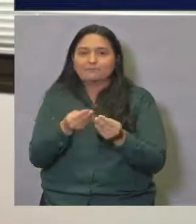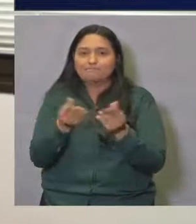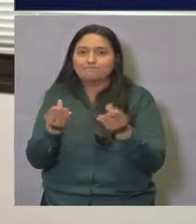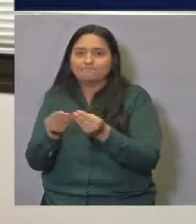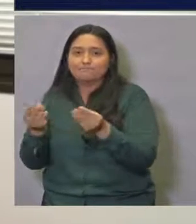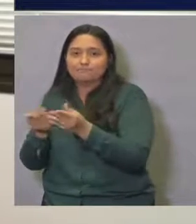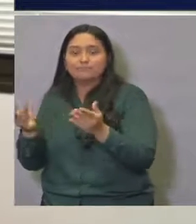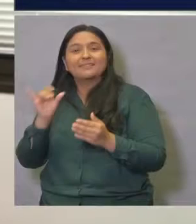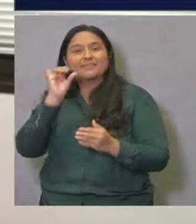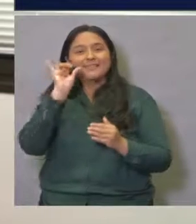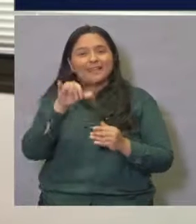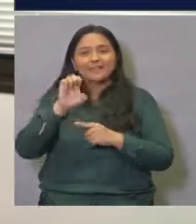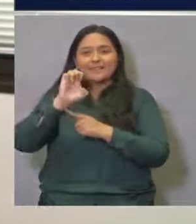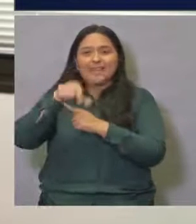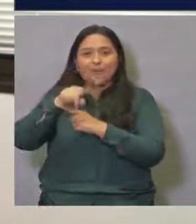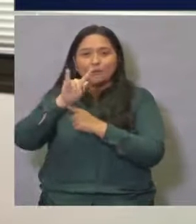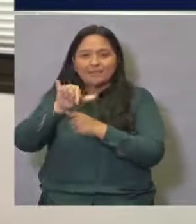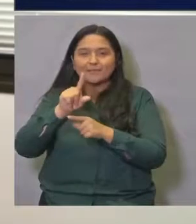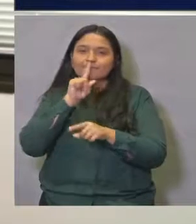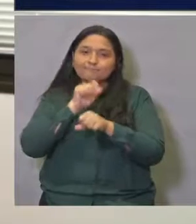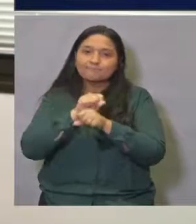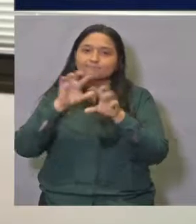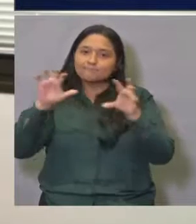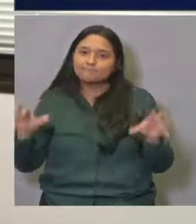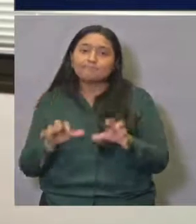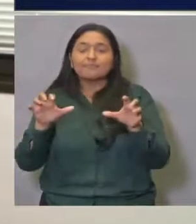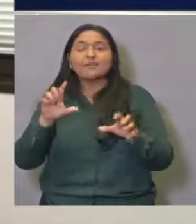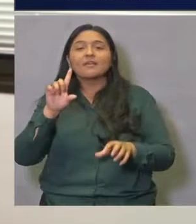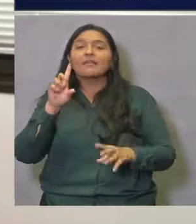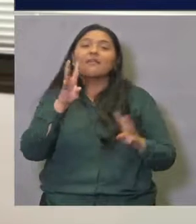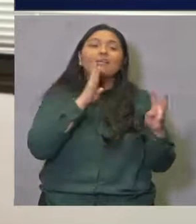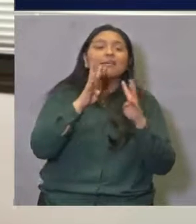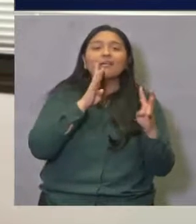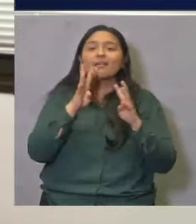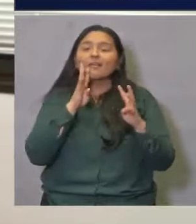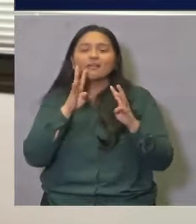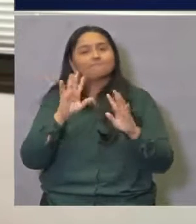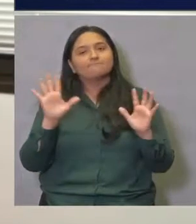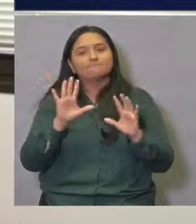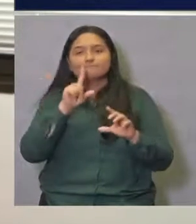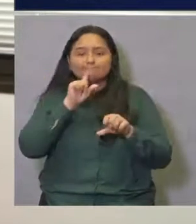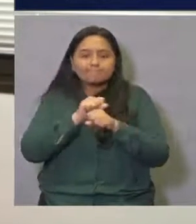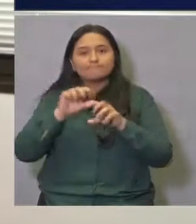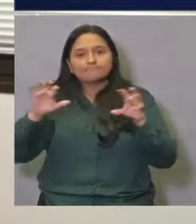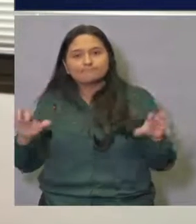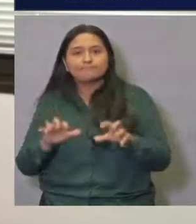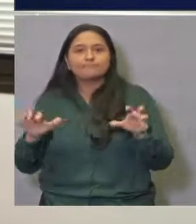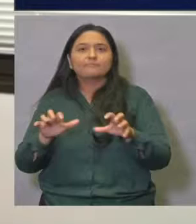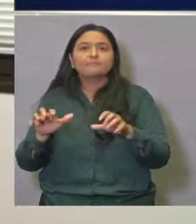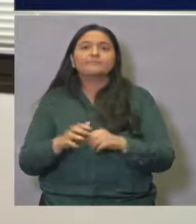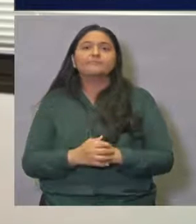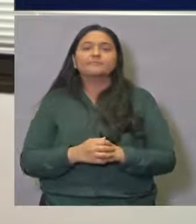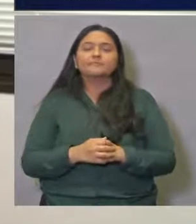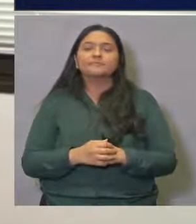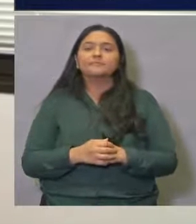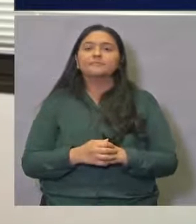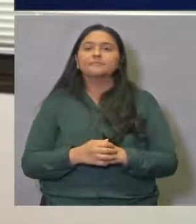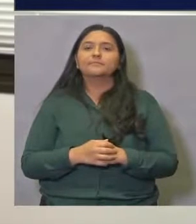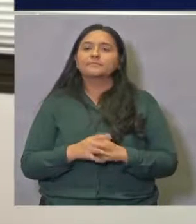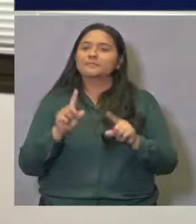CERRANDO ESTA BRECHA DE EQUIDAD Y AHORA EL CONDADO ESTÁ